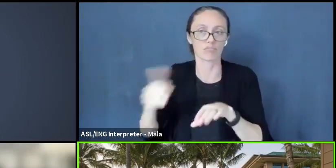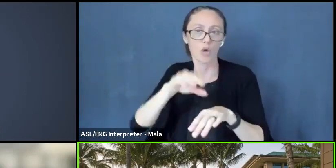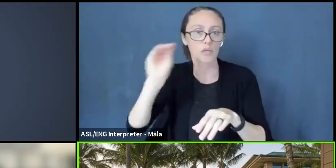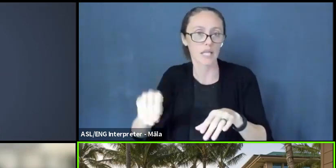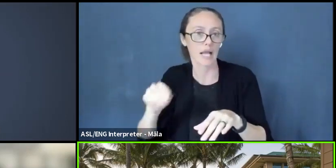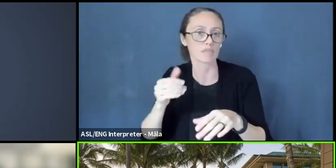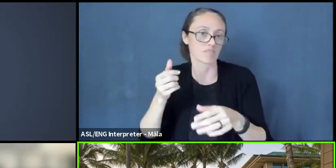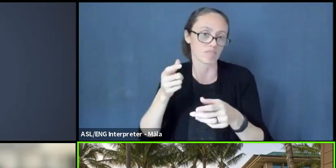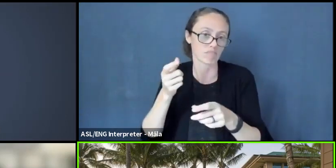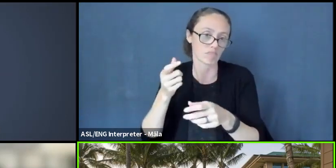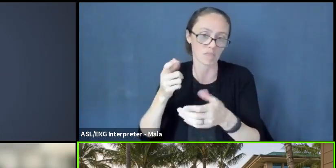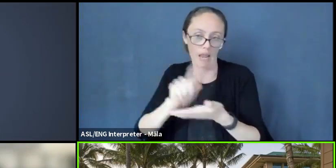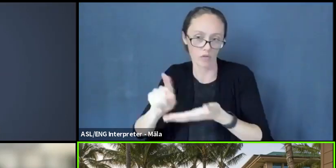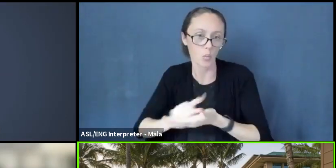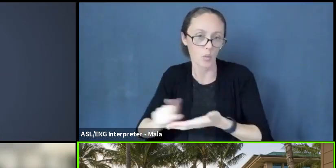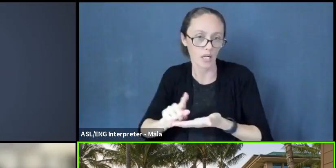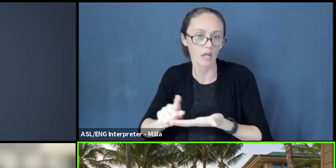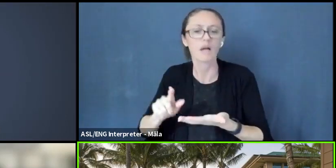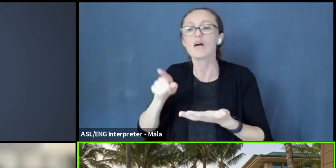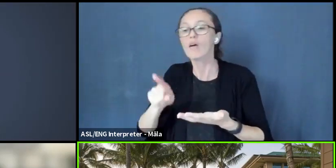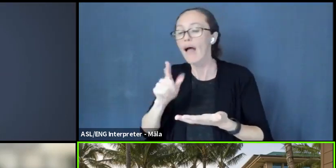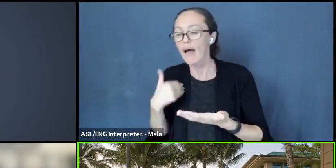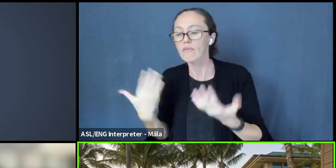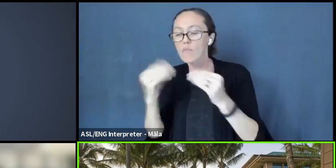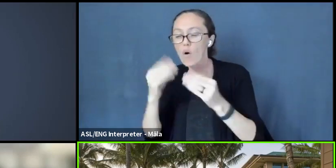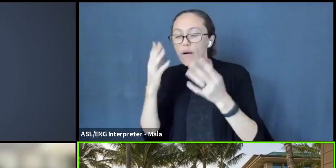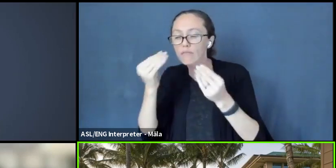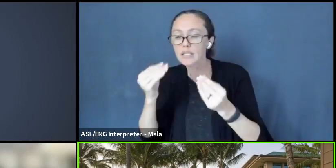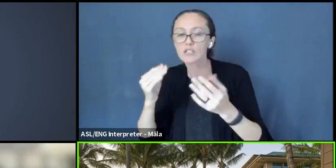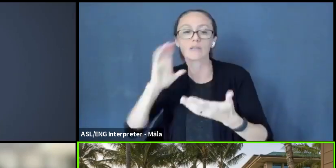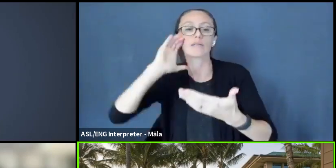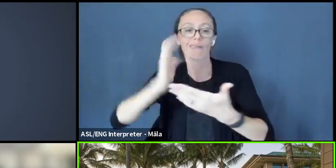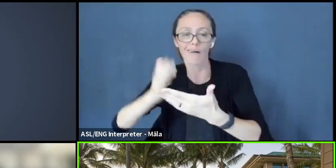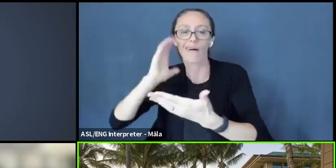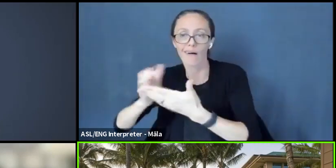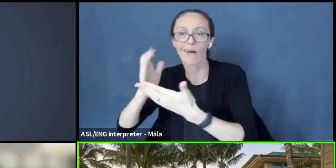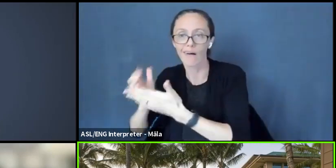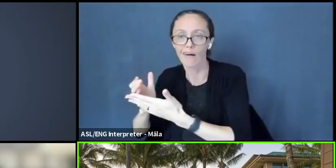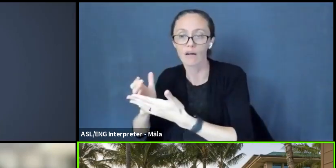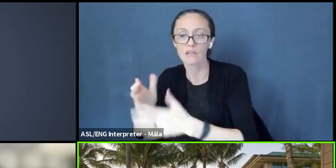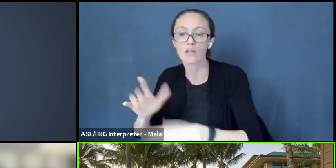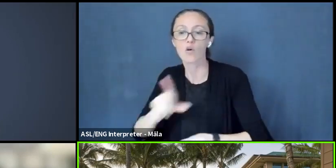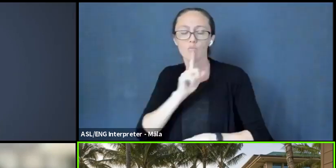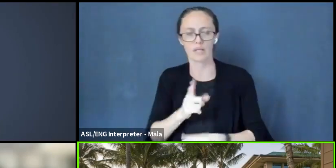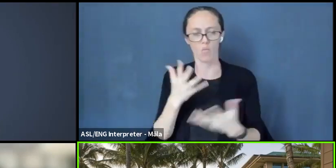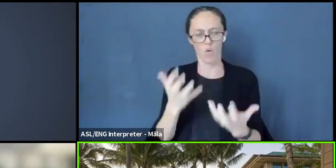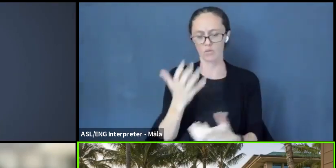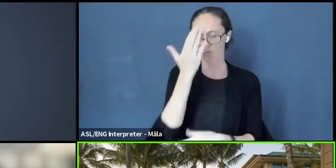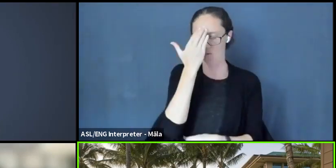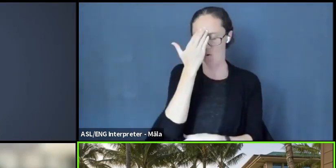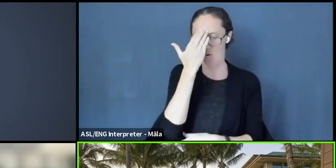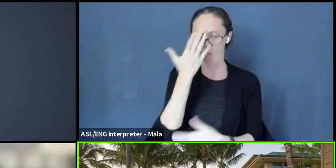So if people have questions about what is the difference between fully vaccinated and